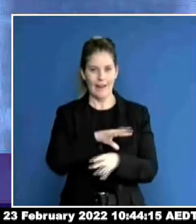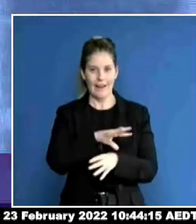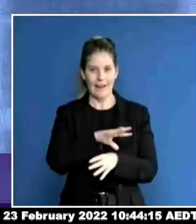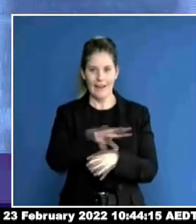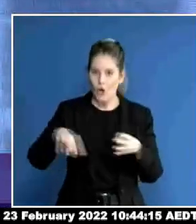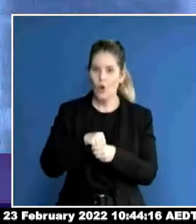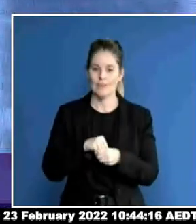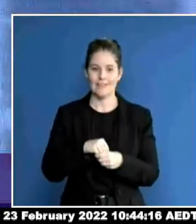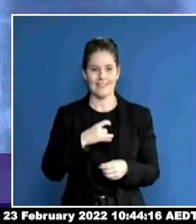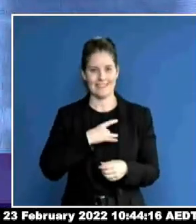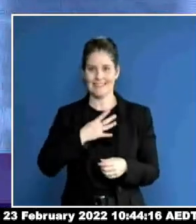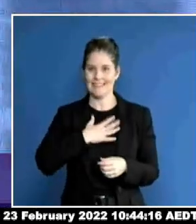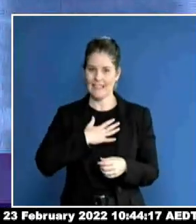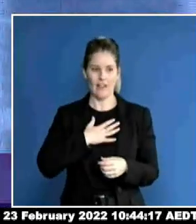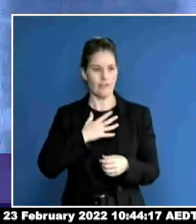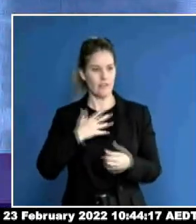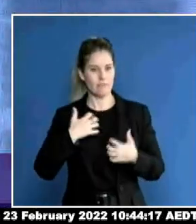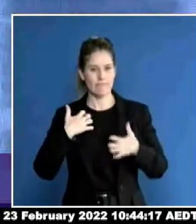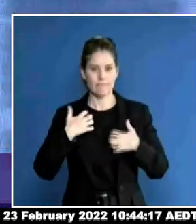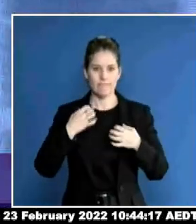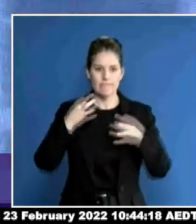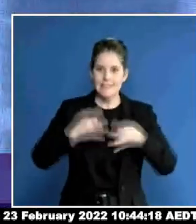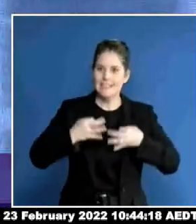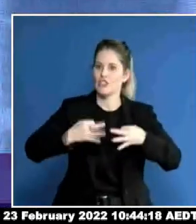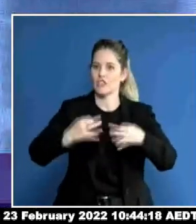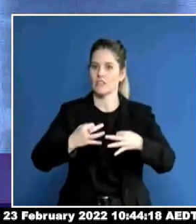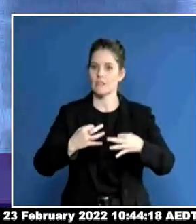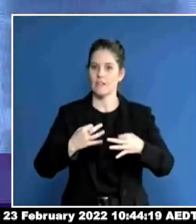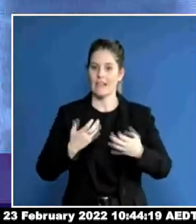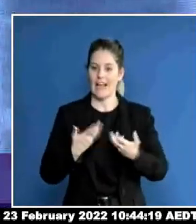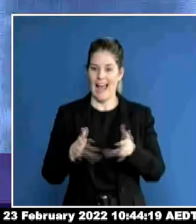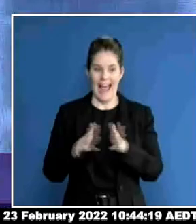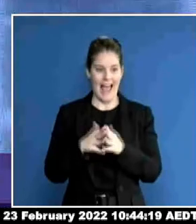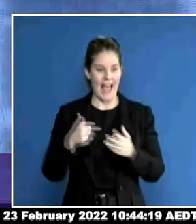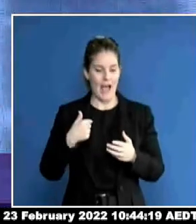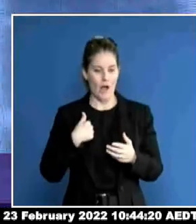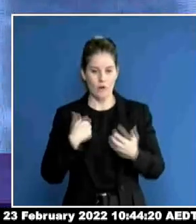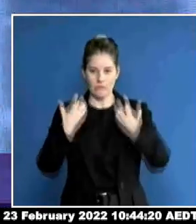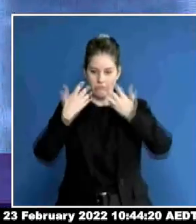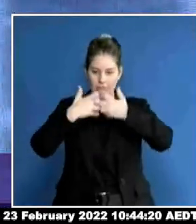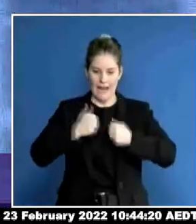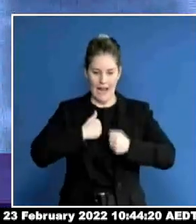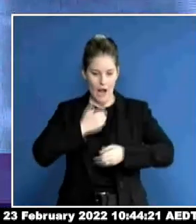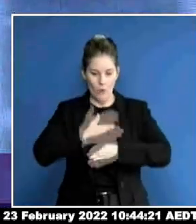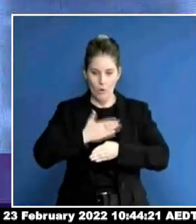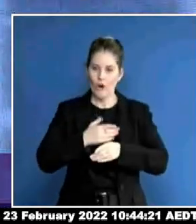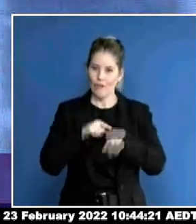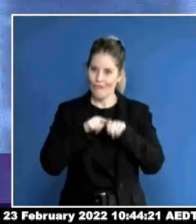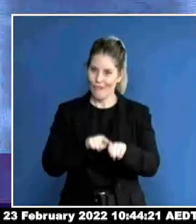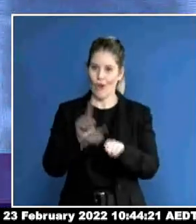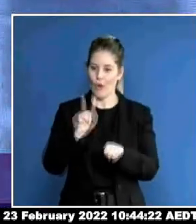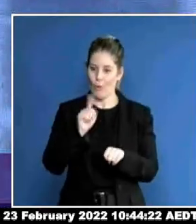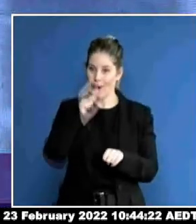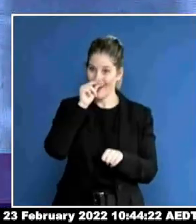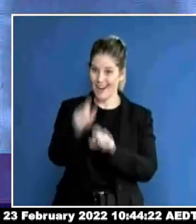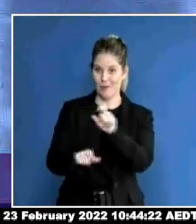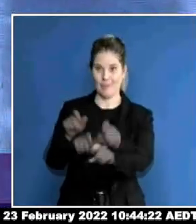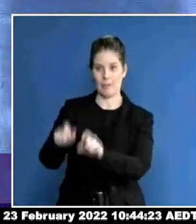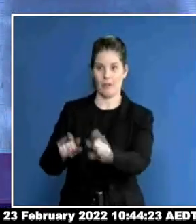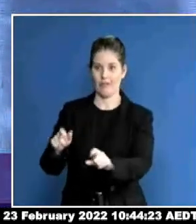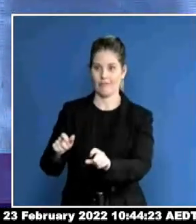people with disability who actively lead and contribute to co-design, working and advisory